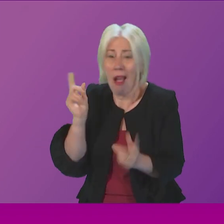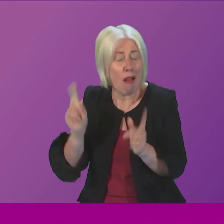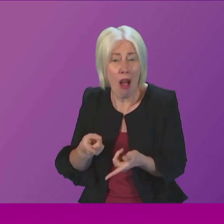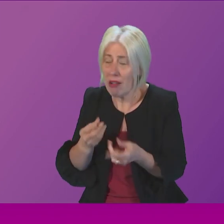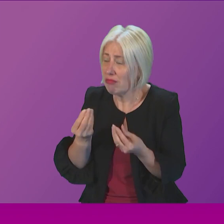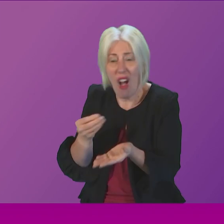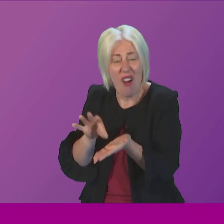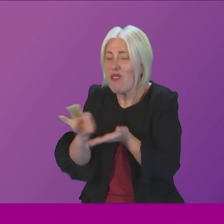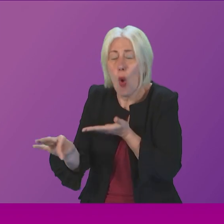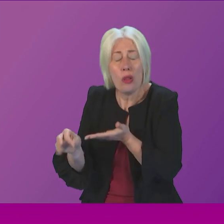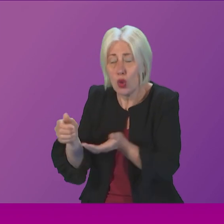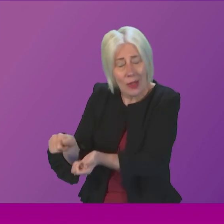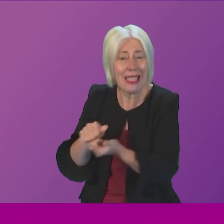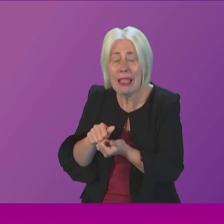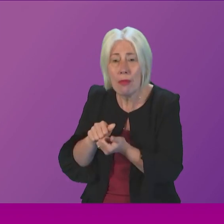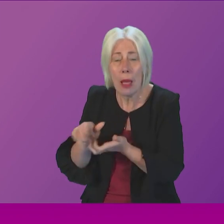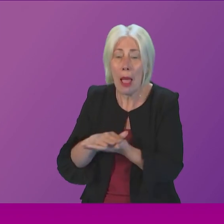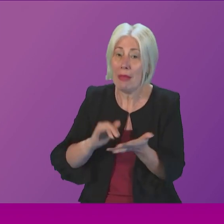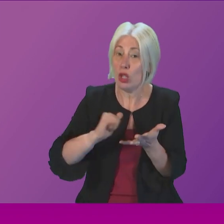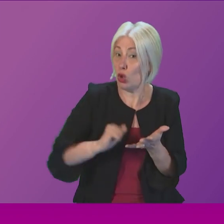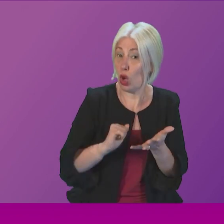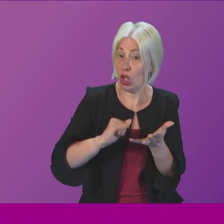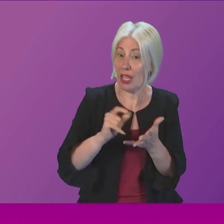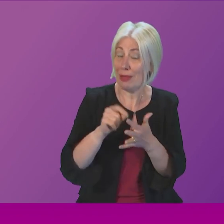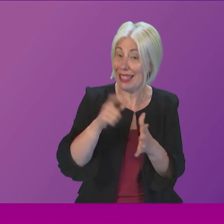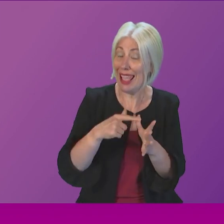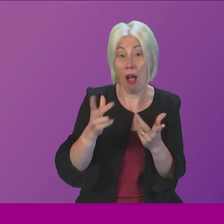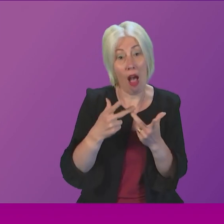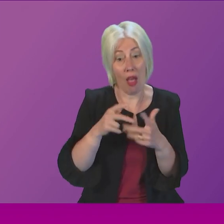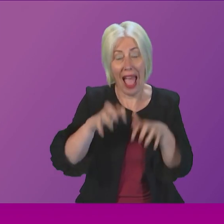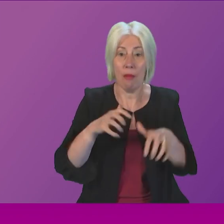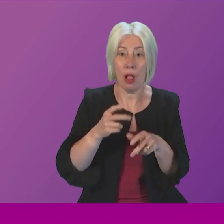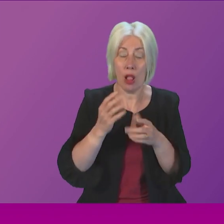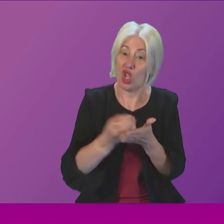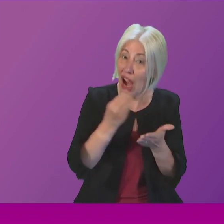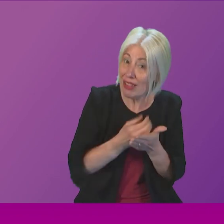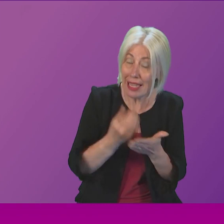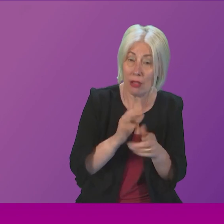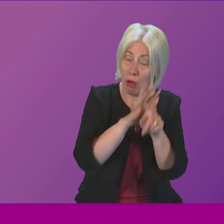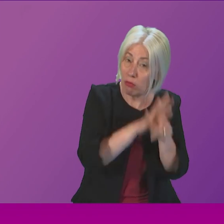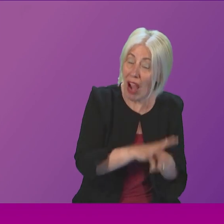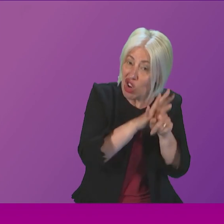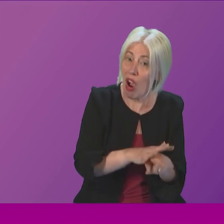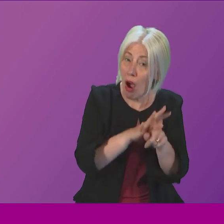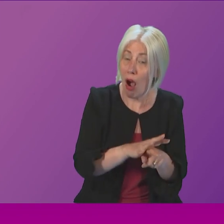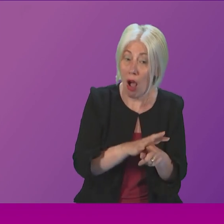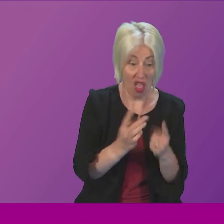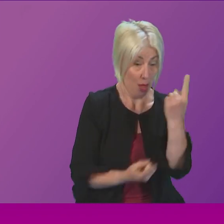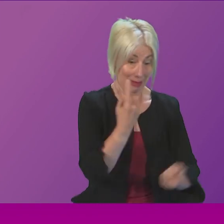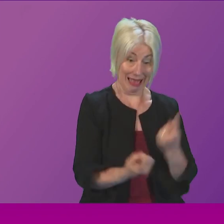That puts more pressure on the Scottish SPCA and other animal welfare charities. At the same time, those charities have to cope with inflation themselves.